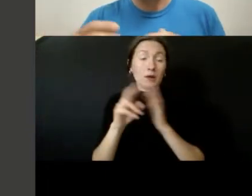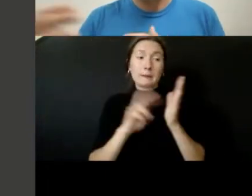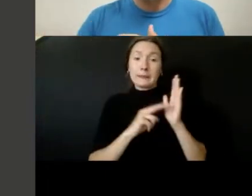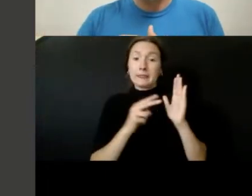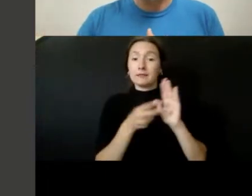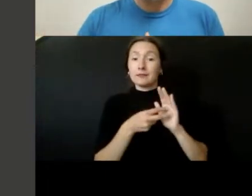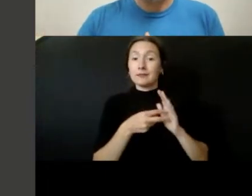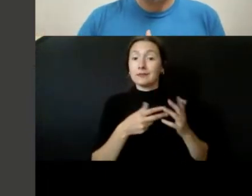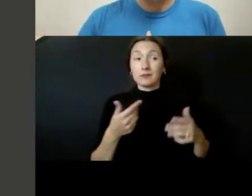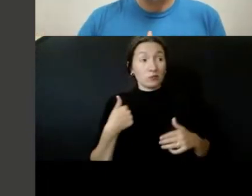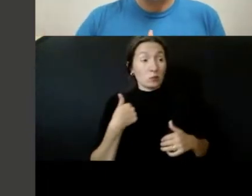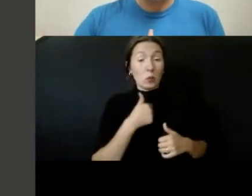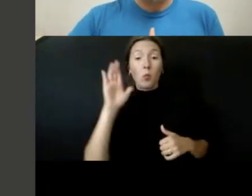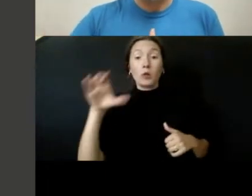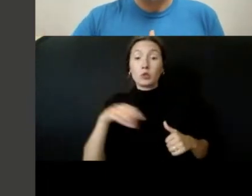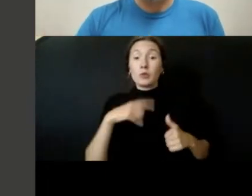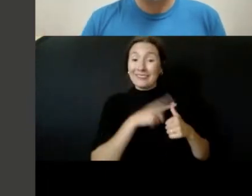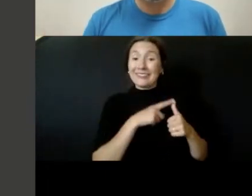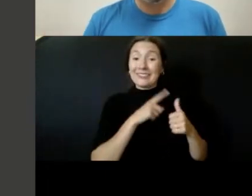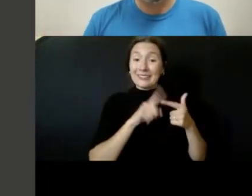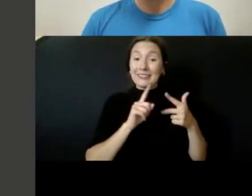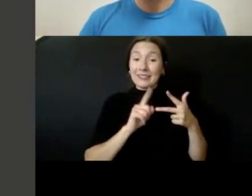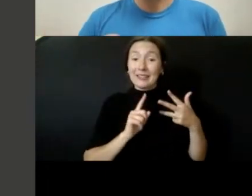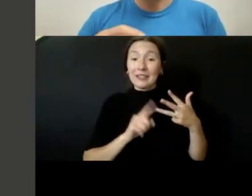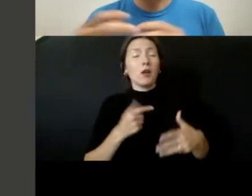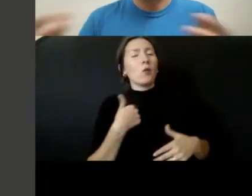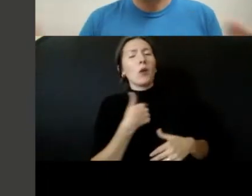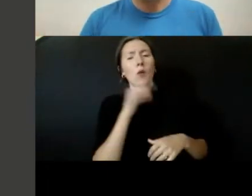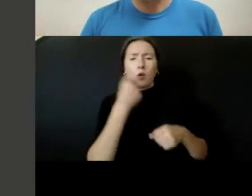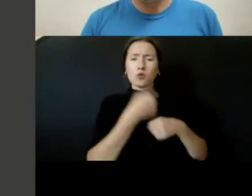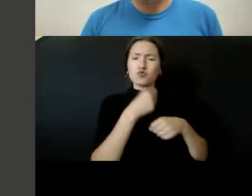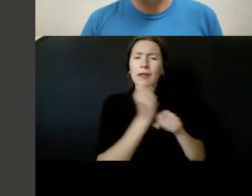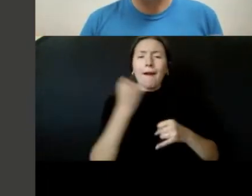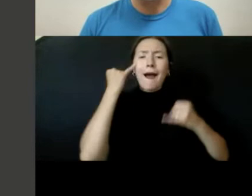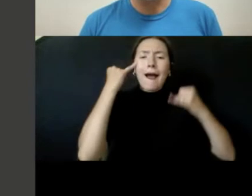where people can just drop in ideas or drop in standards that they want to see implemented